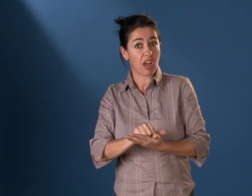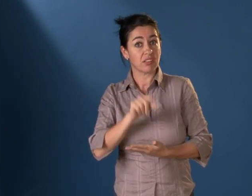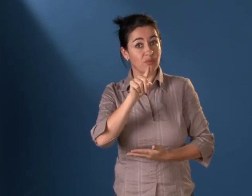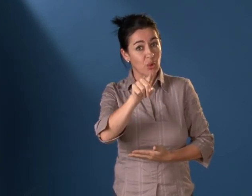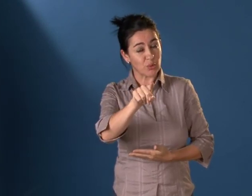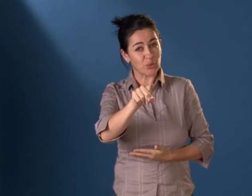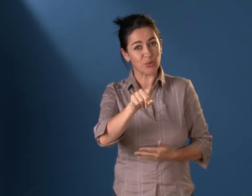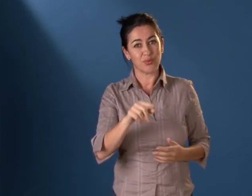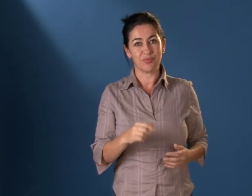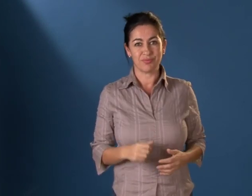for you.